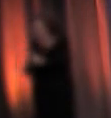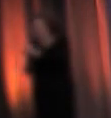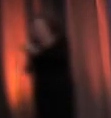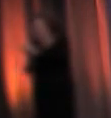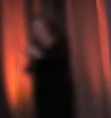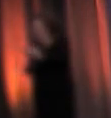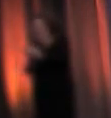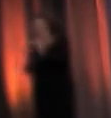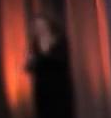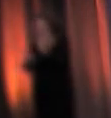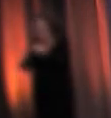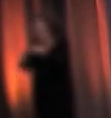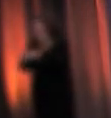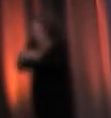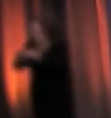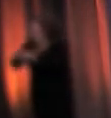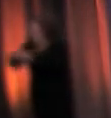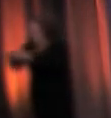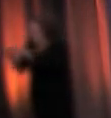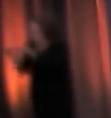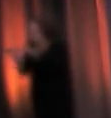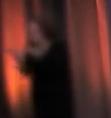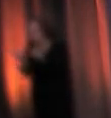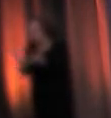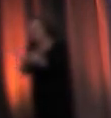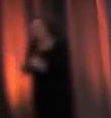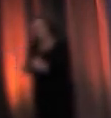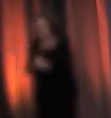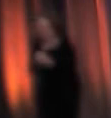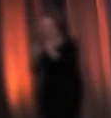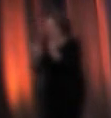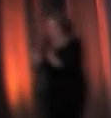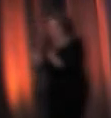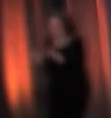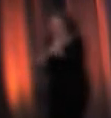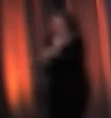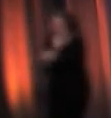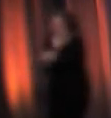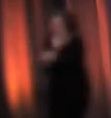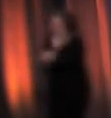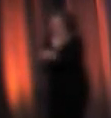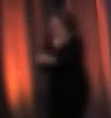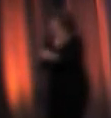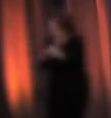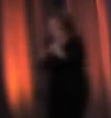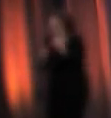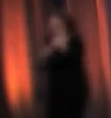established place from which to reflect upon practice and on the museum as a whole.